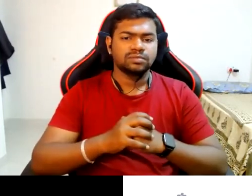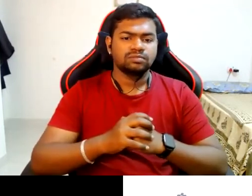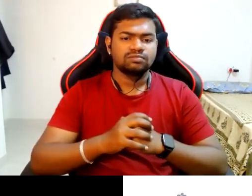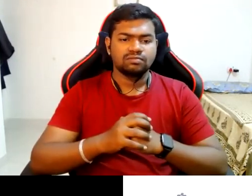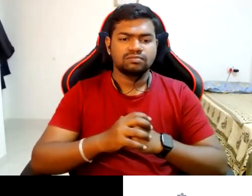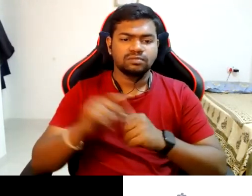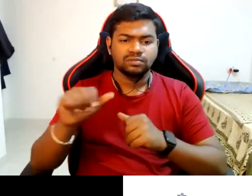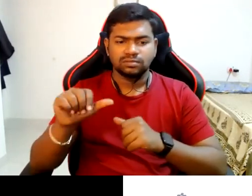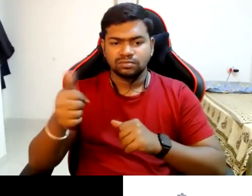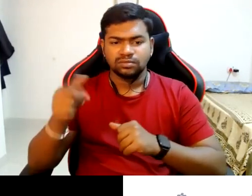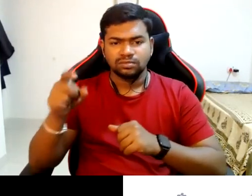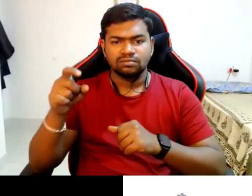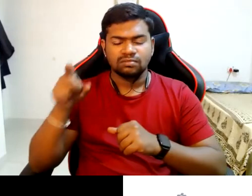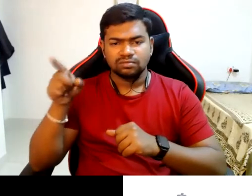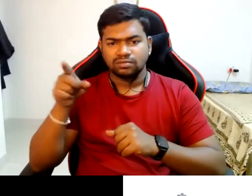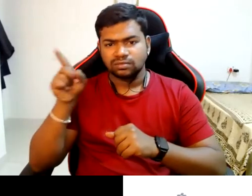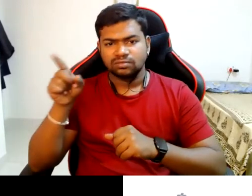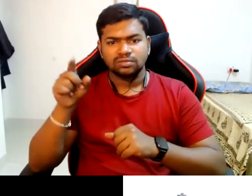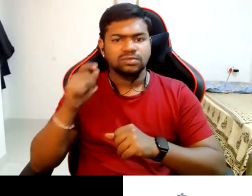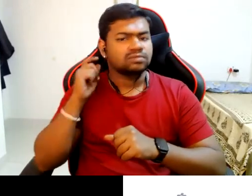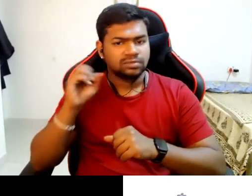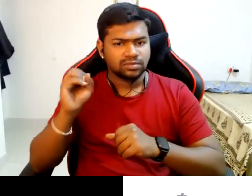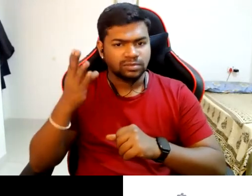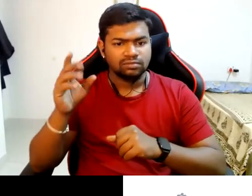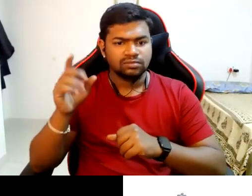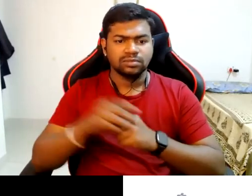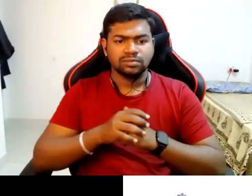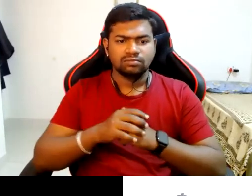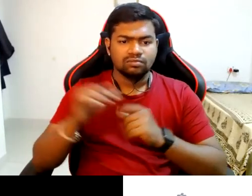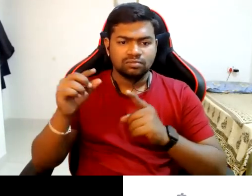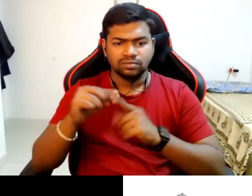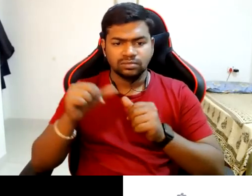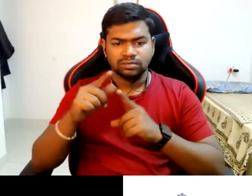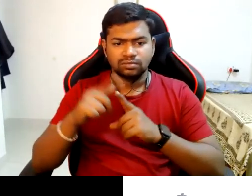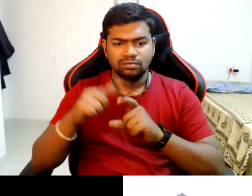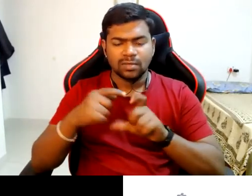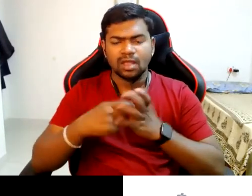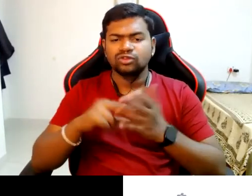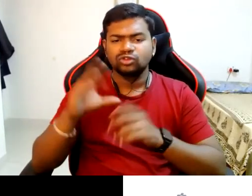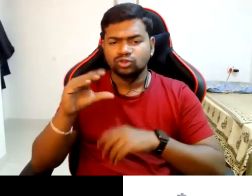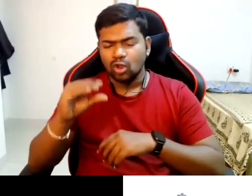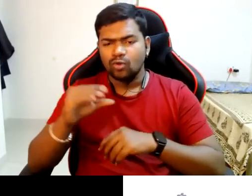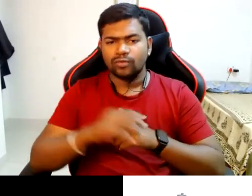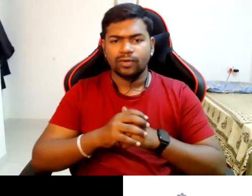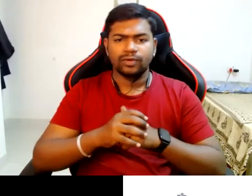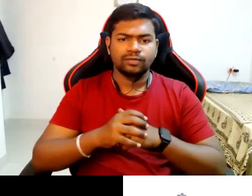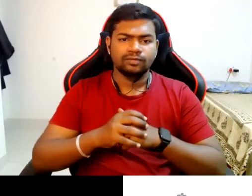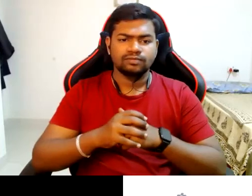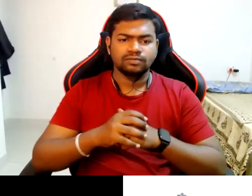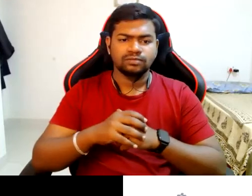Created another startup in Chennai is called Pattern Software Institute and Mr Kamath, passed out from IIT Chennai and took a gold medal.